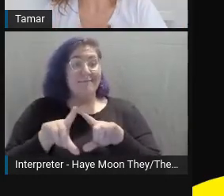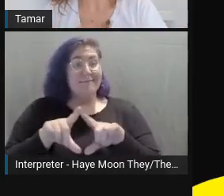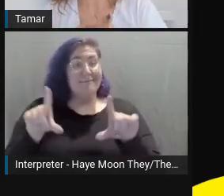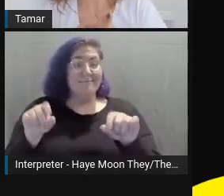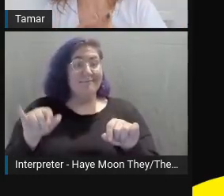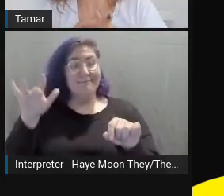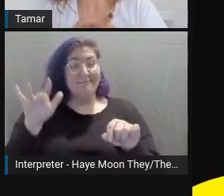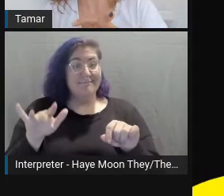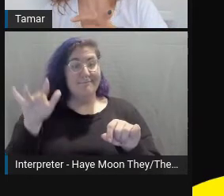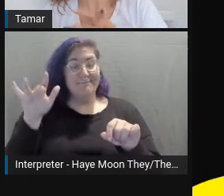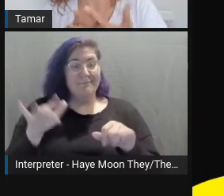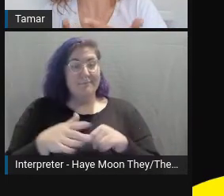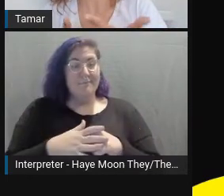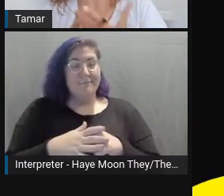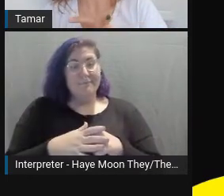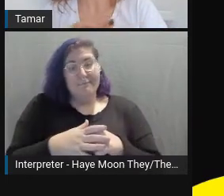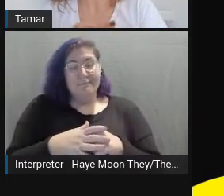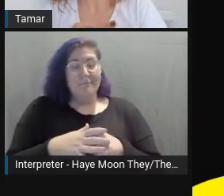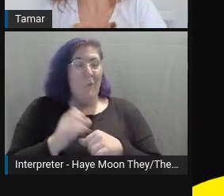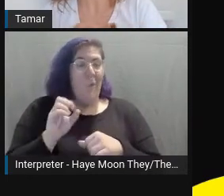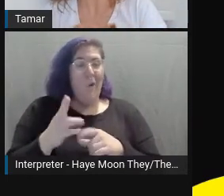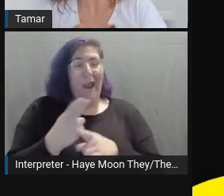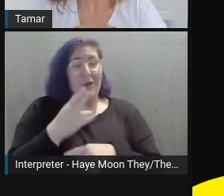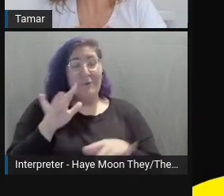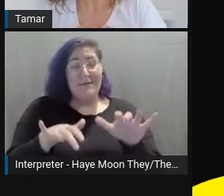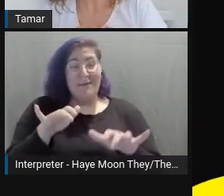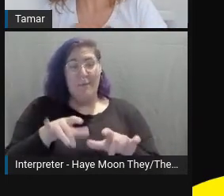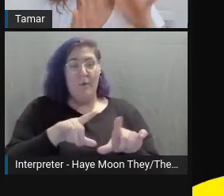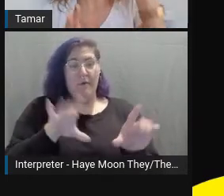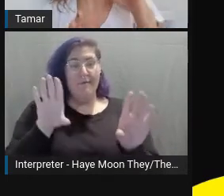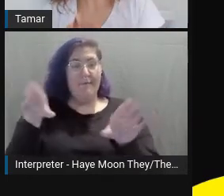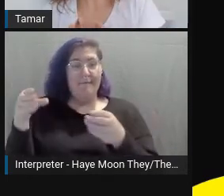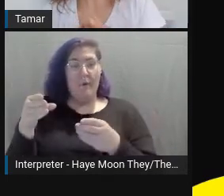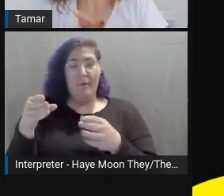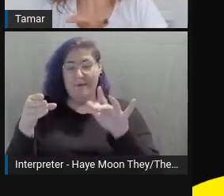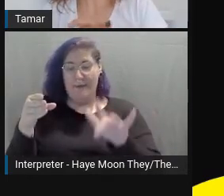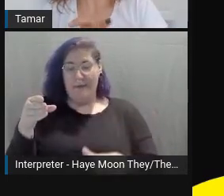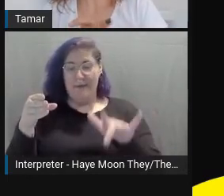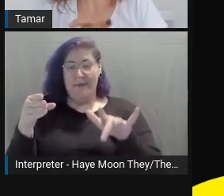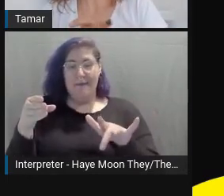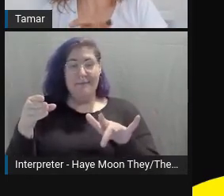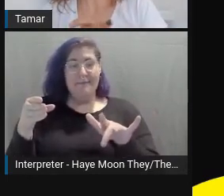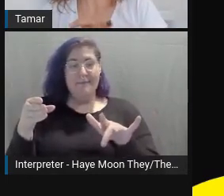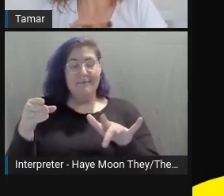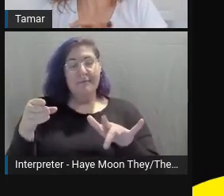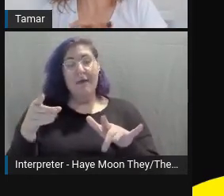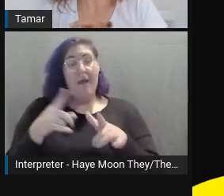with my Enter key and the drop dropdown menu works,